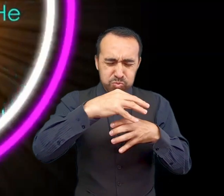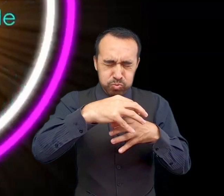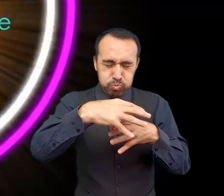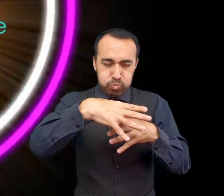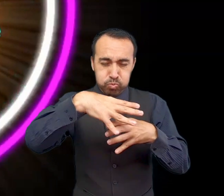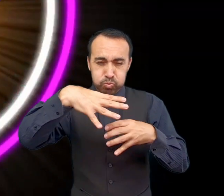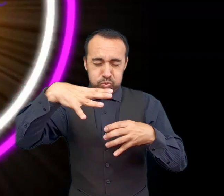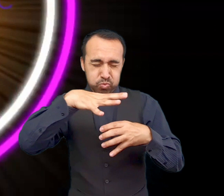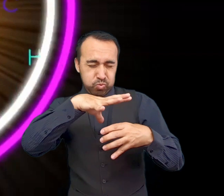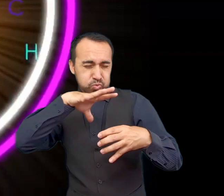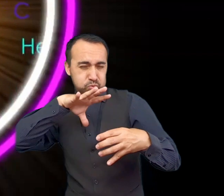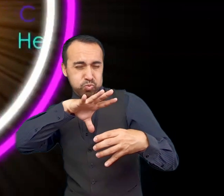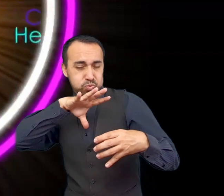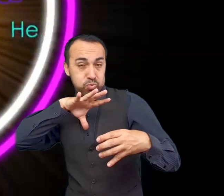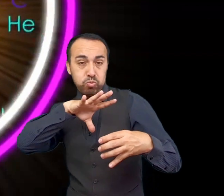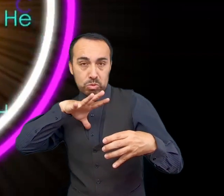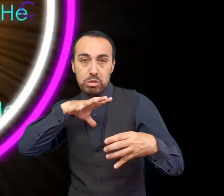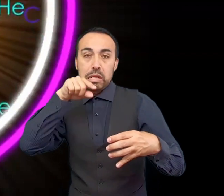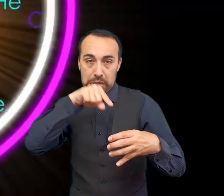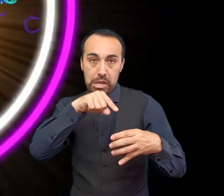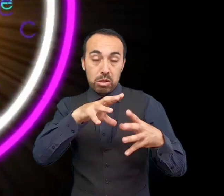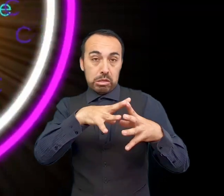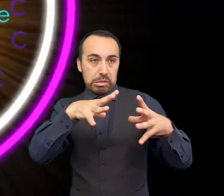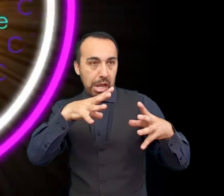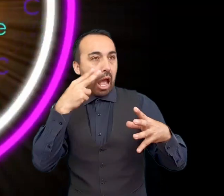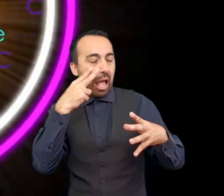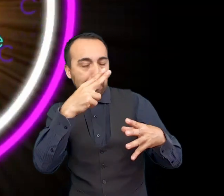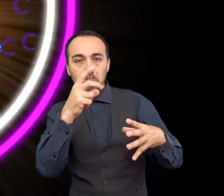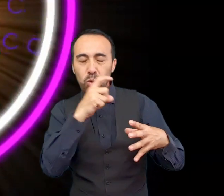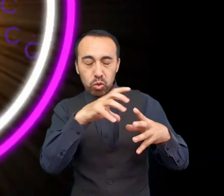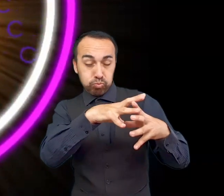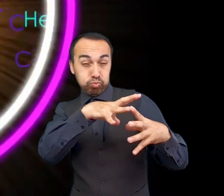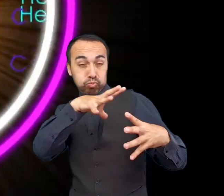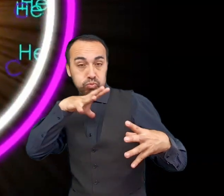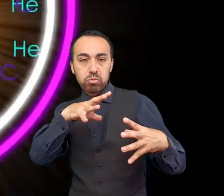the helium and convert it to carbon. If the mass of the star is less than about 2.2 solar masses,